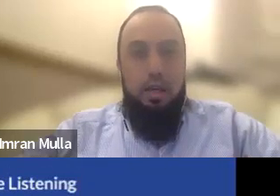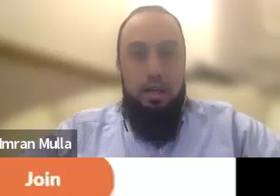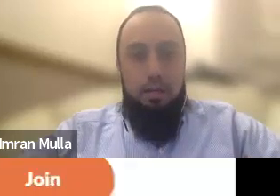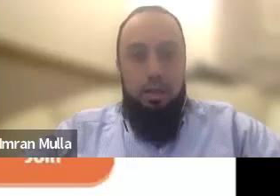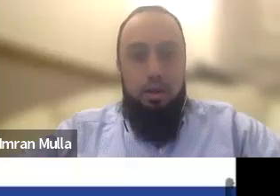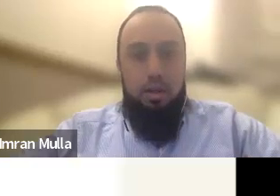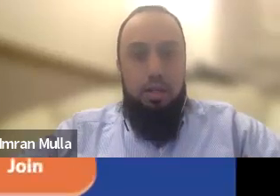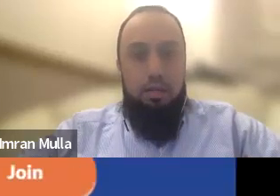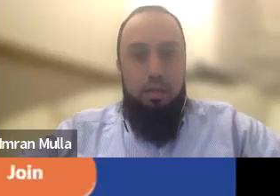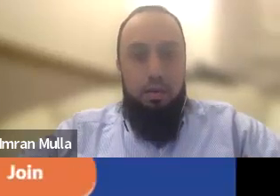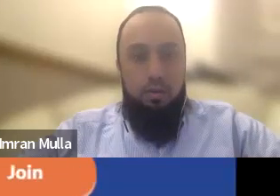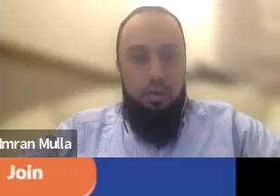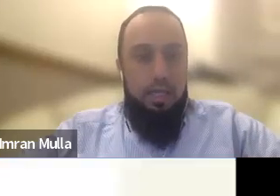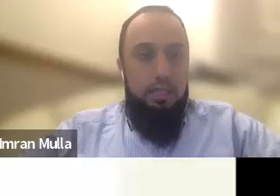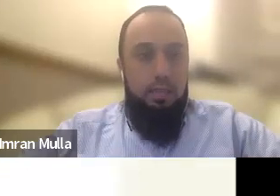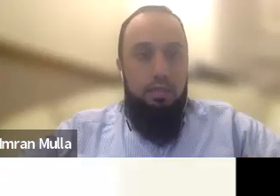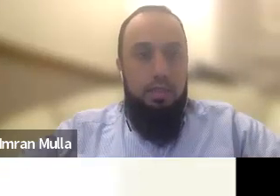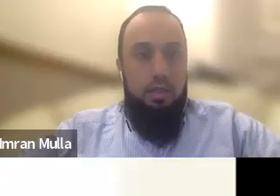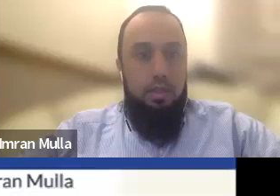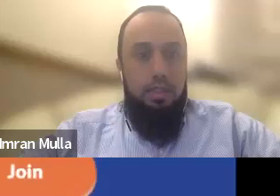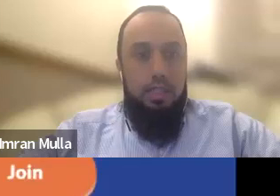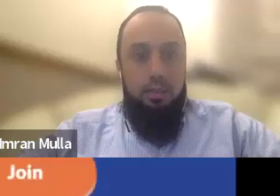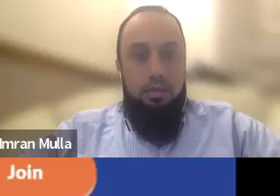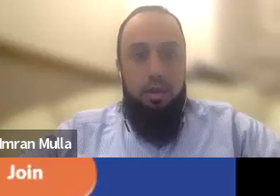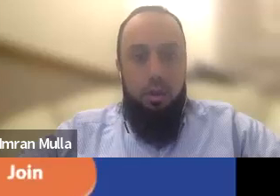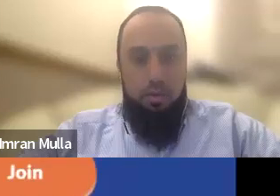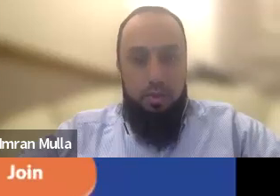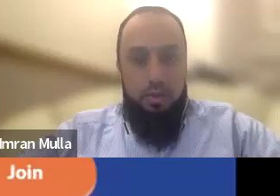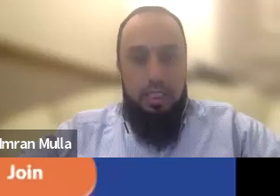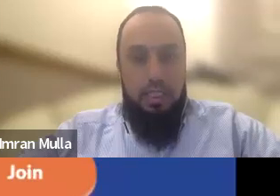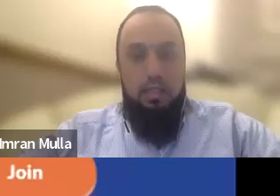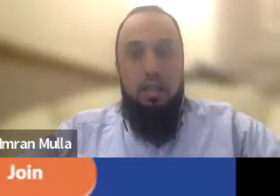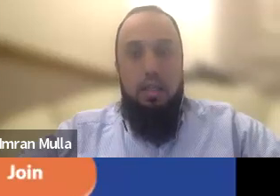For the anatomy and physiology section, we've got the overview of the ear,